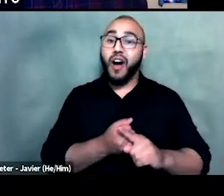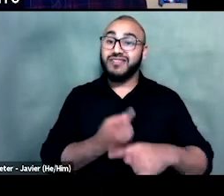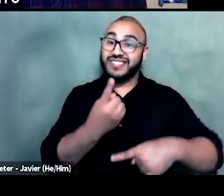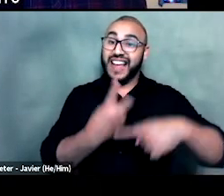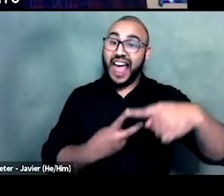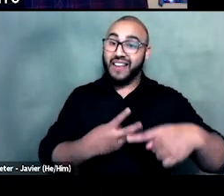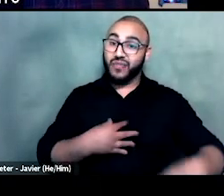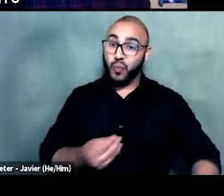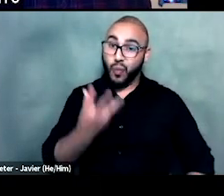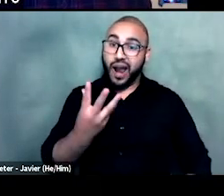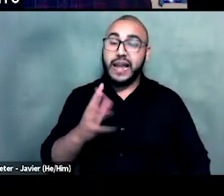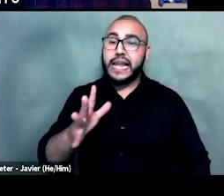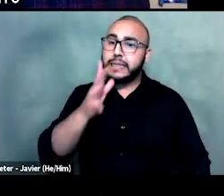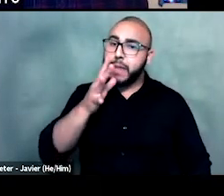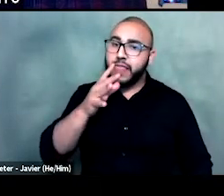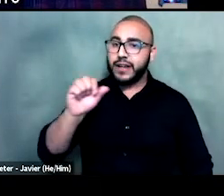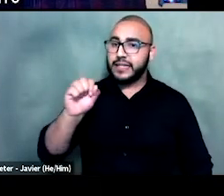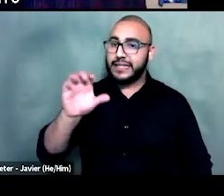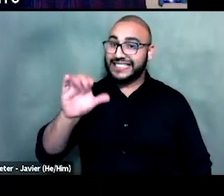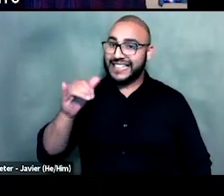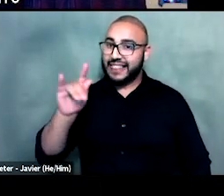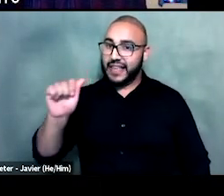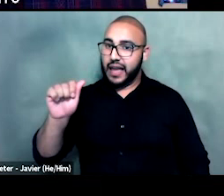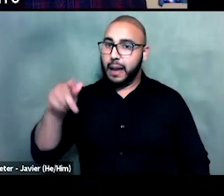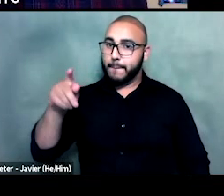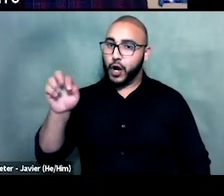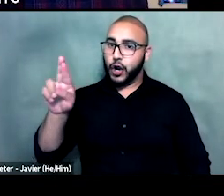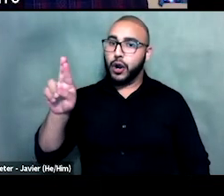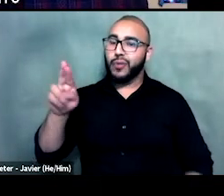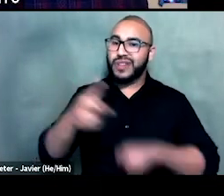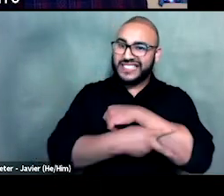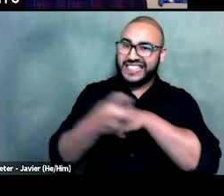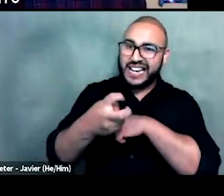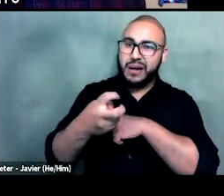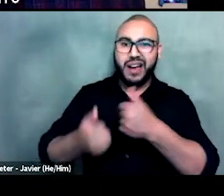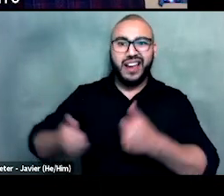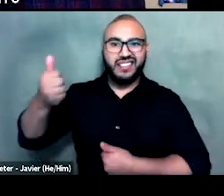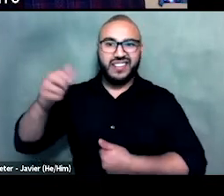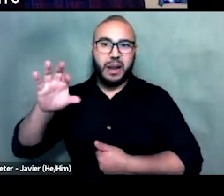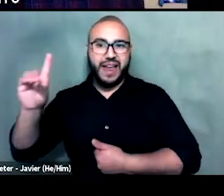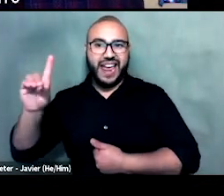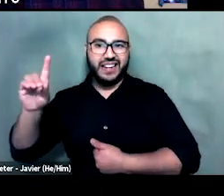mother, Cynthia Parker was kidnapped by the Comanche and she was later adopted into the